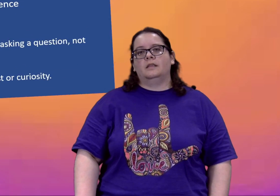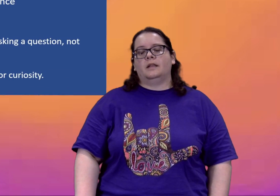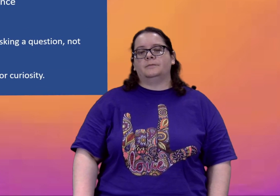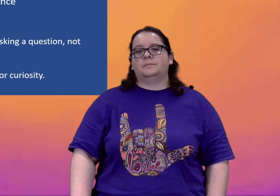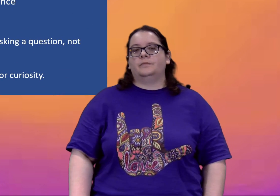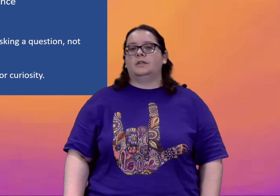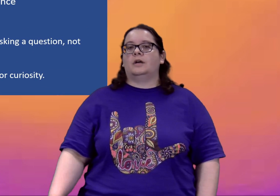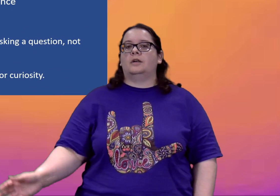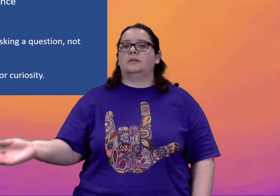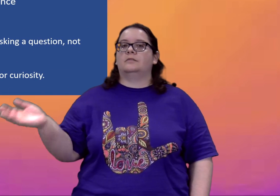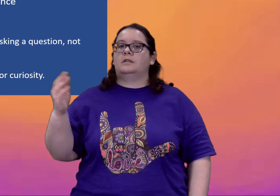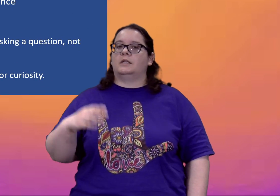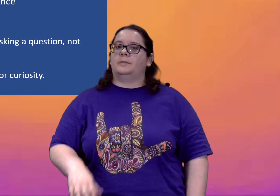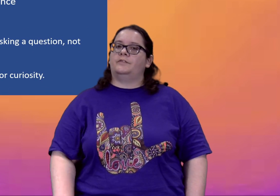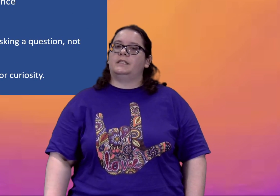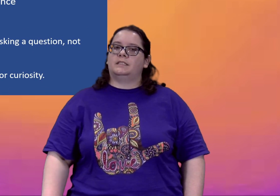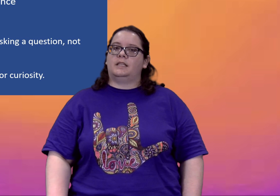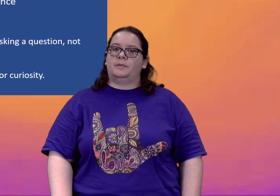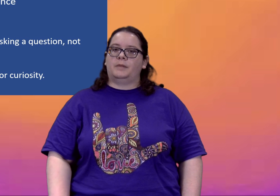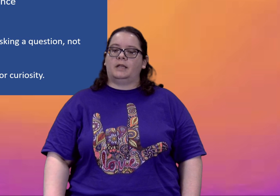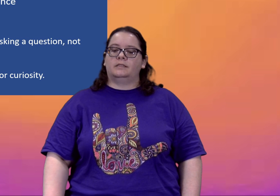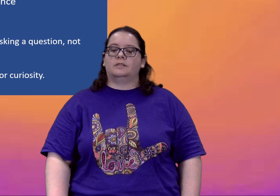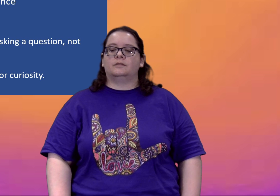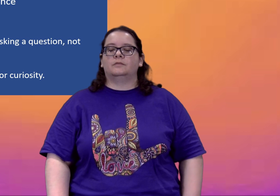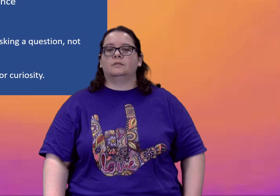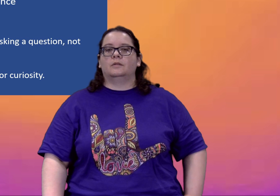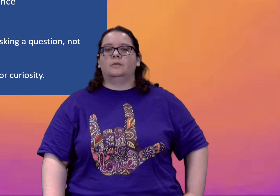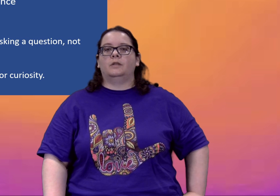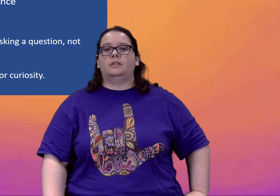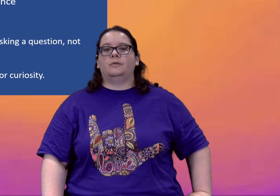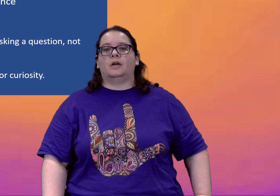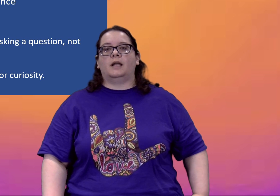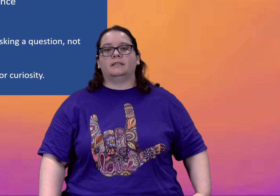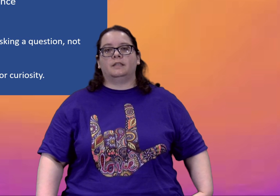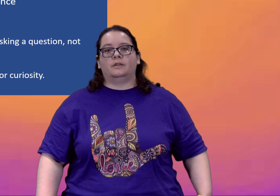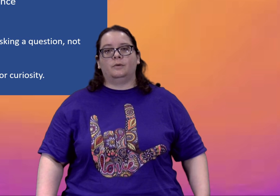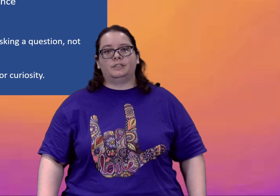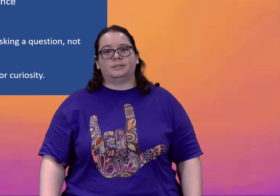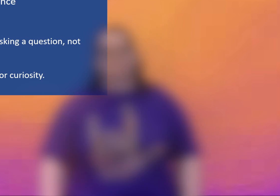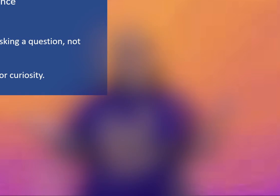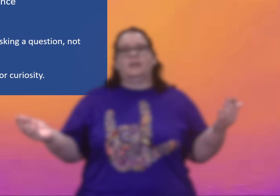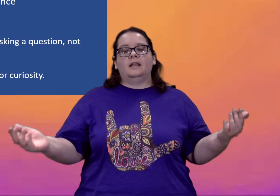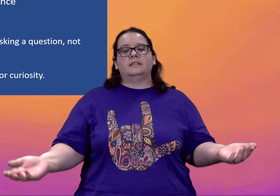Now, there are a couple of things to keep in mind when you are asking a question. As I've